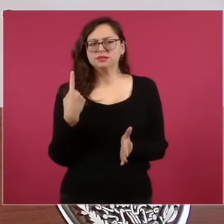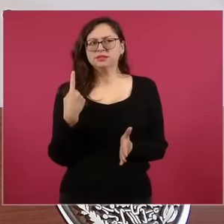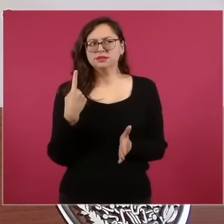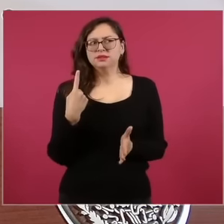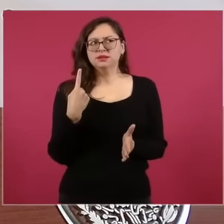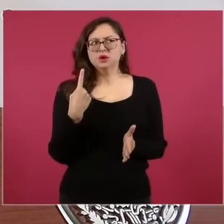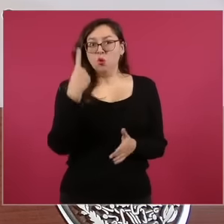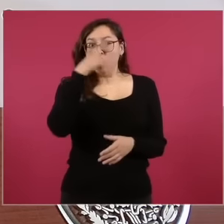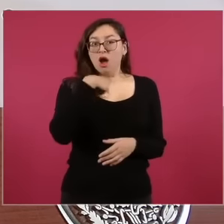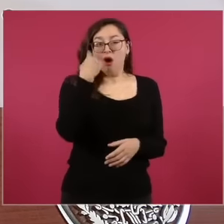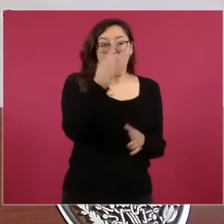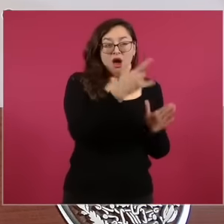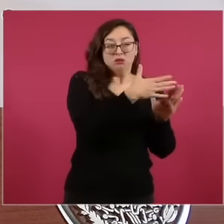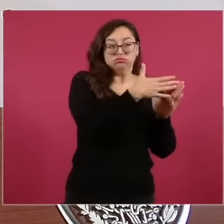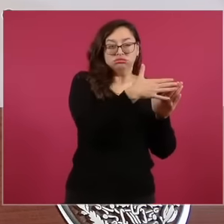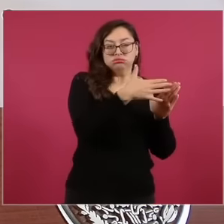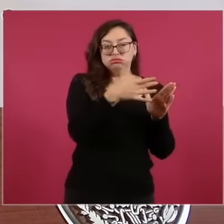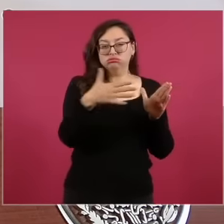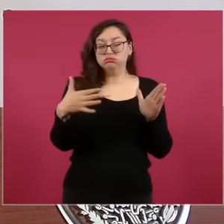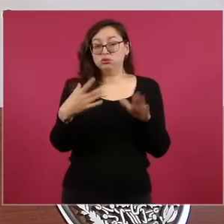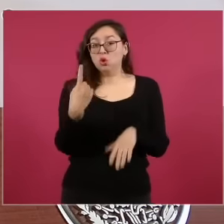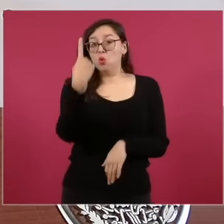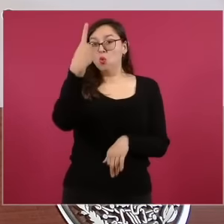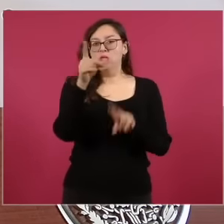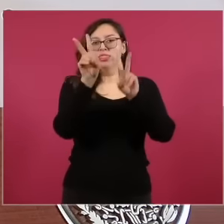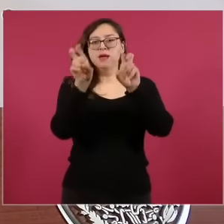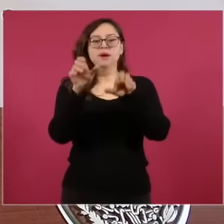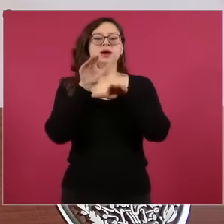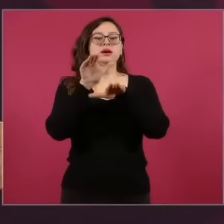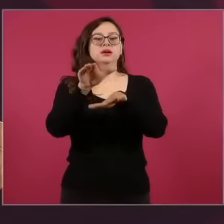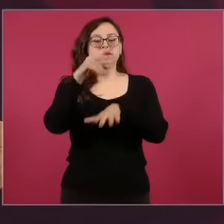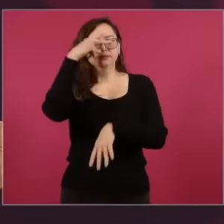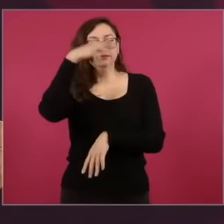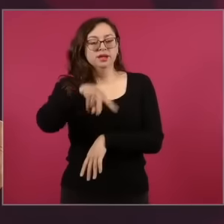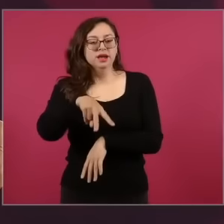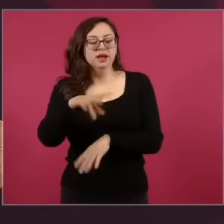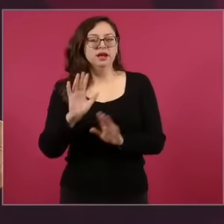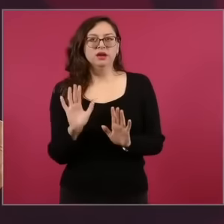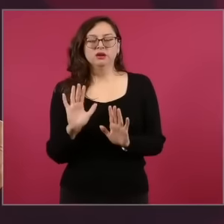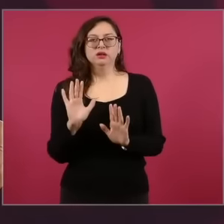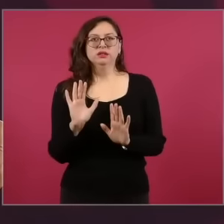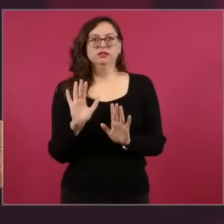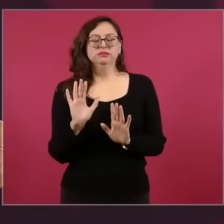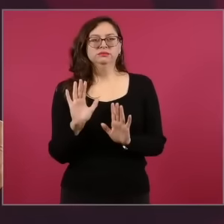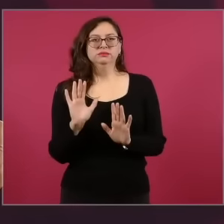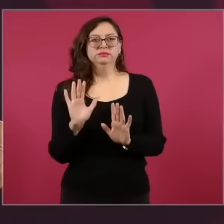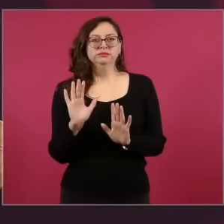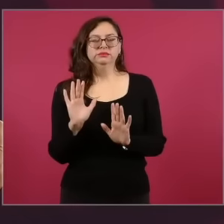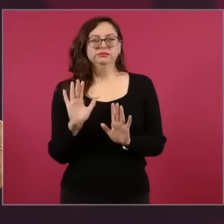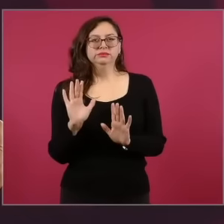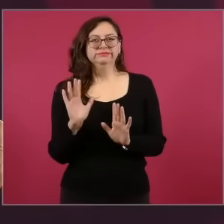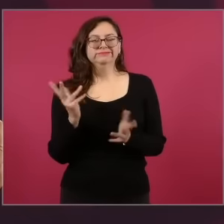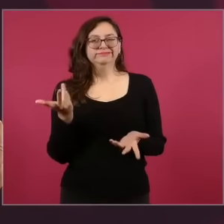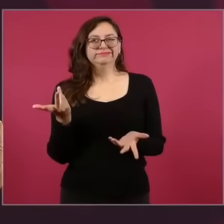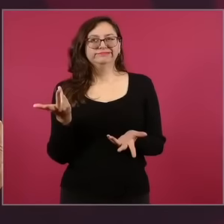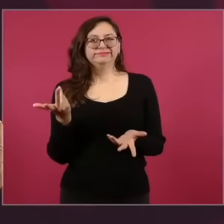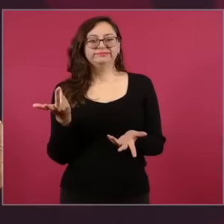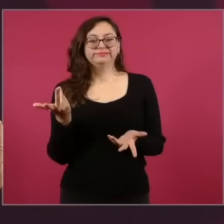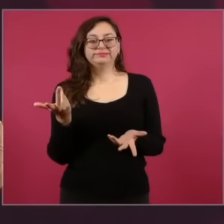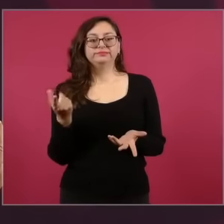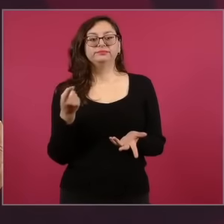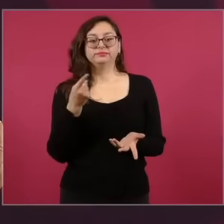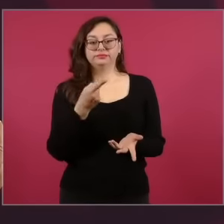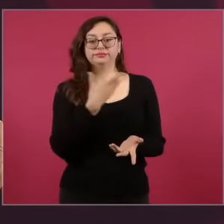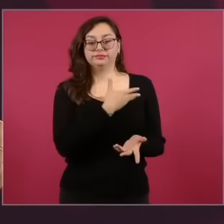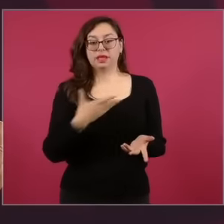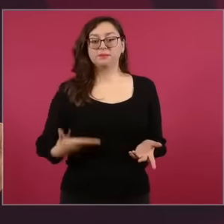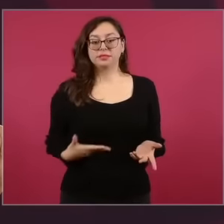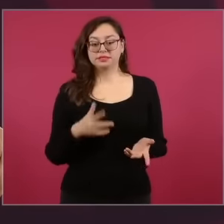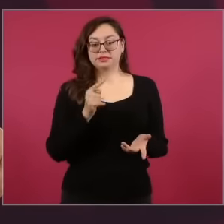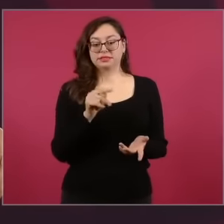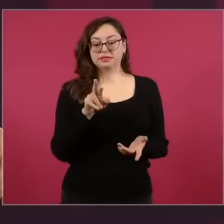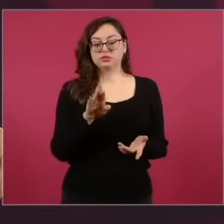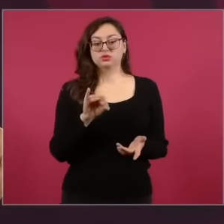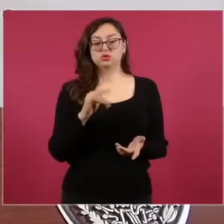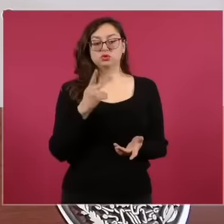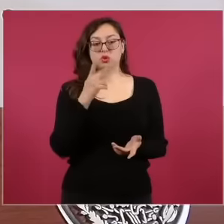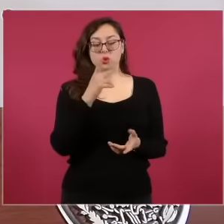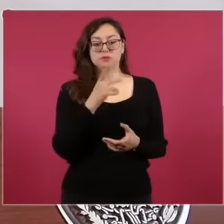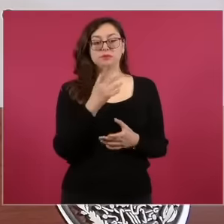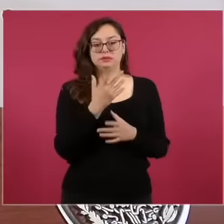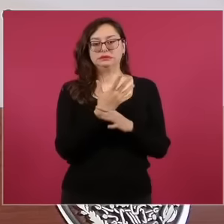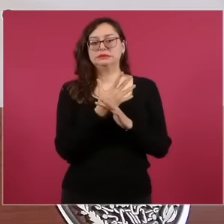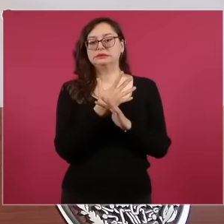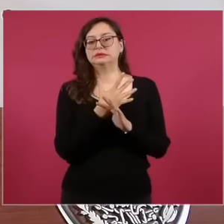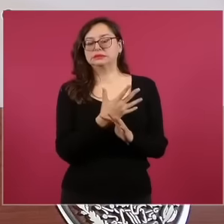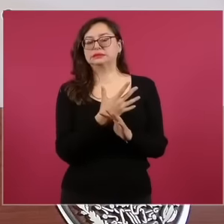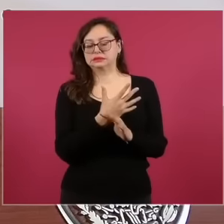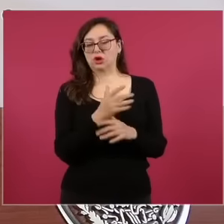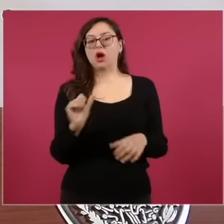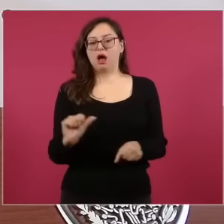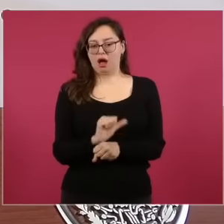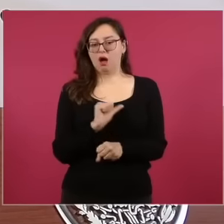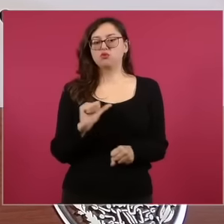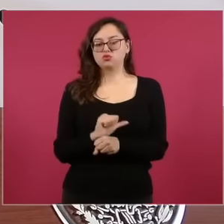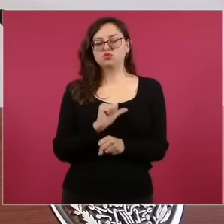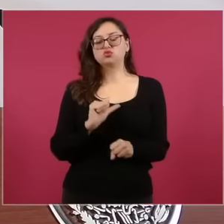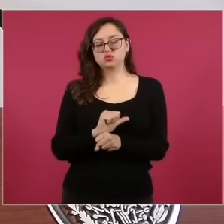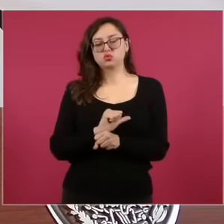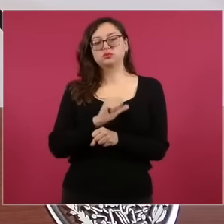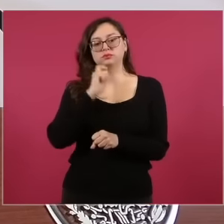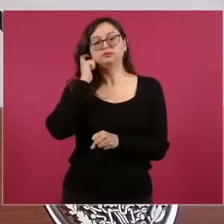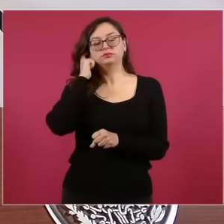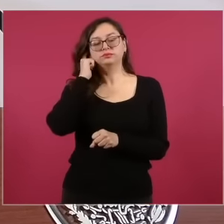when President Trump talked about cars, cars that are built in Mexico.